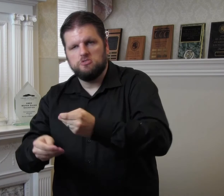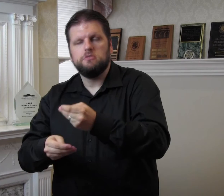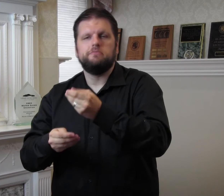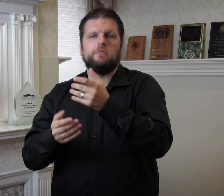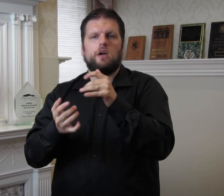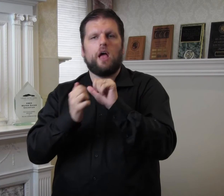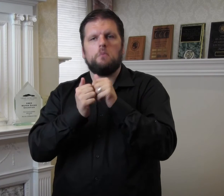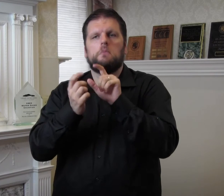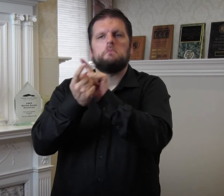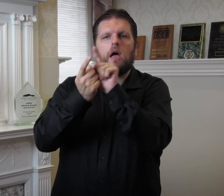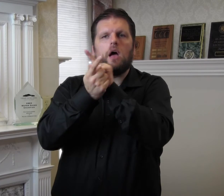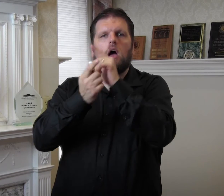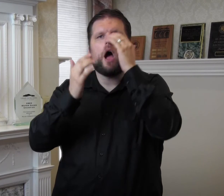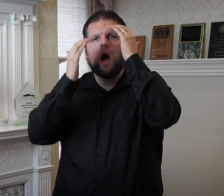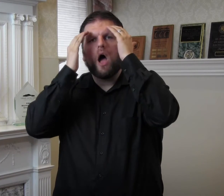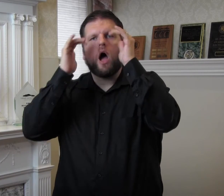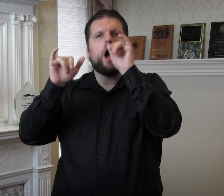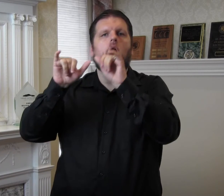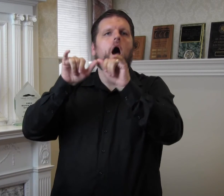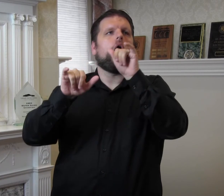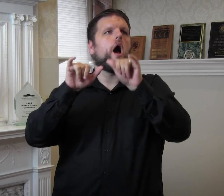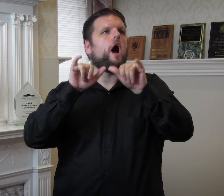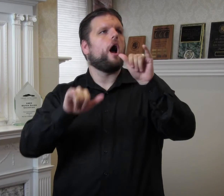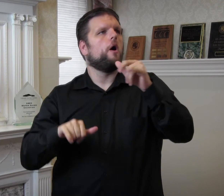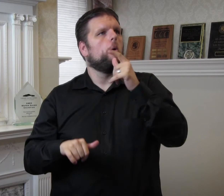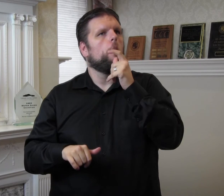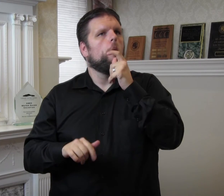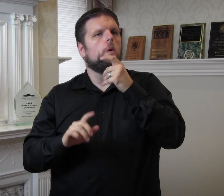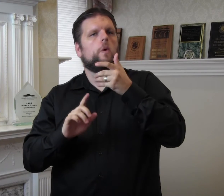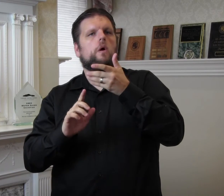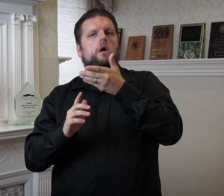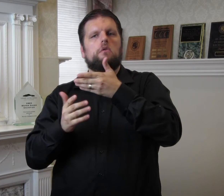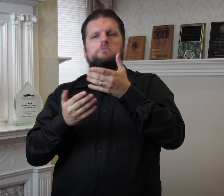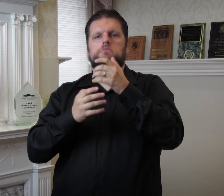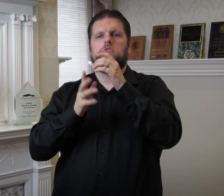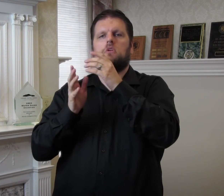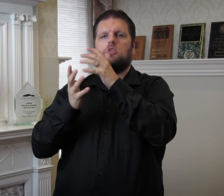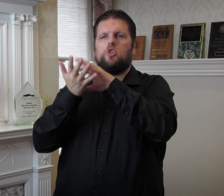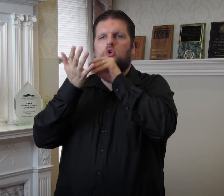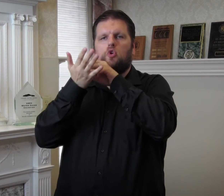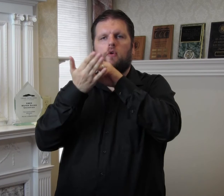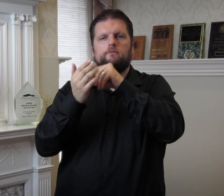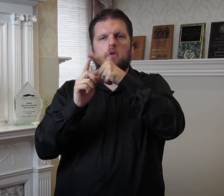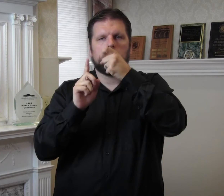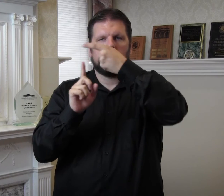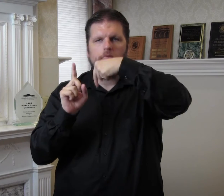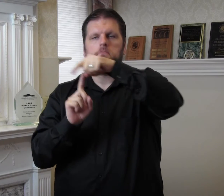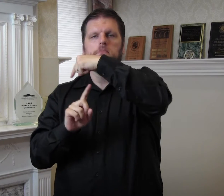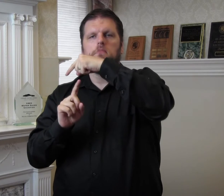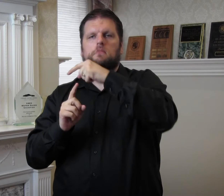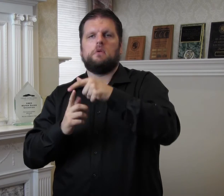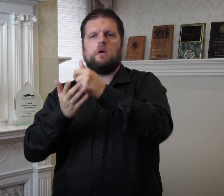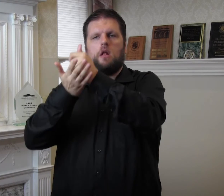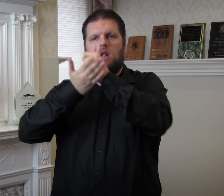It was hereditary. Through meeting all these people and learning from them,